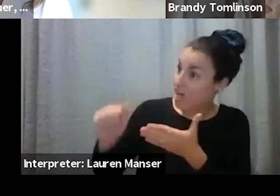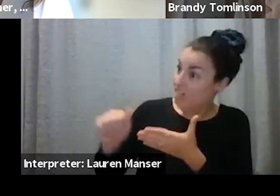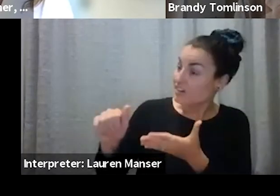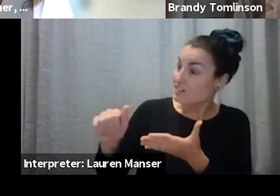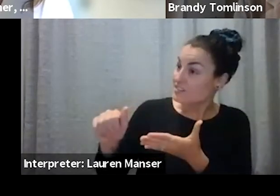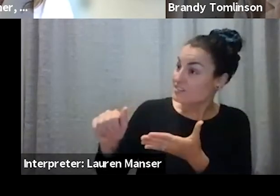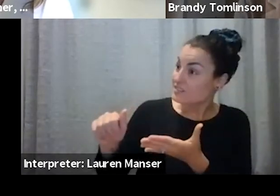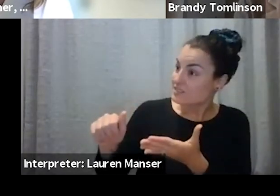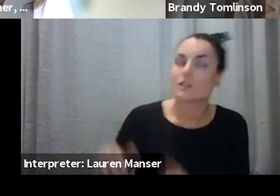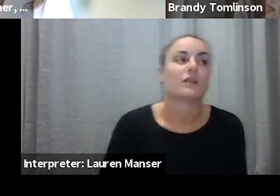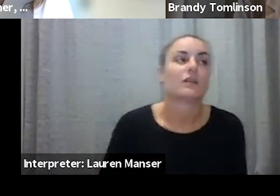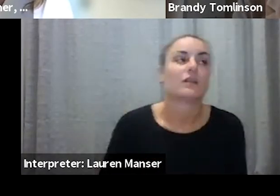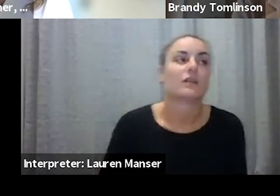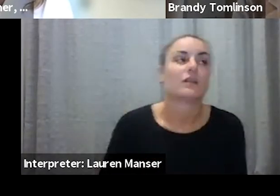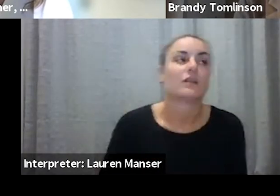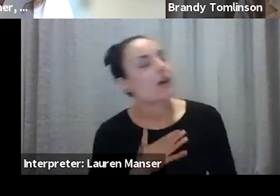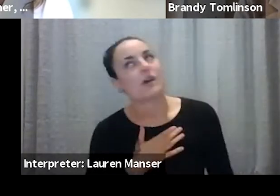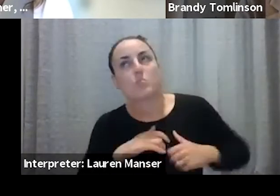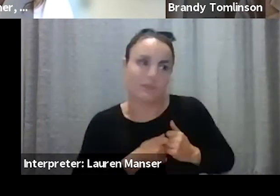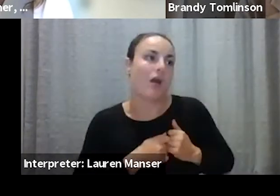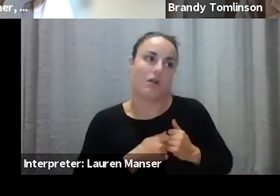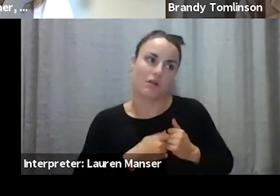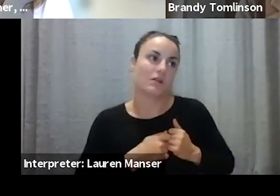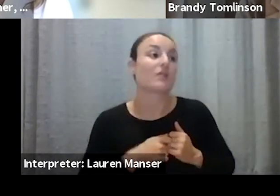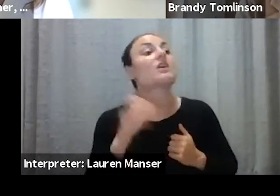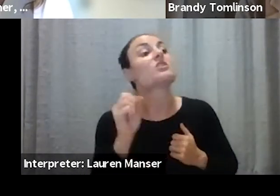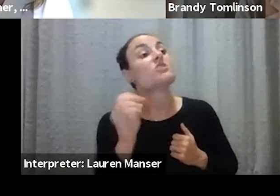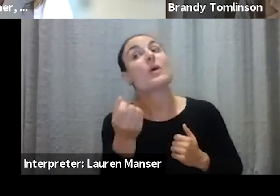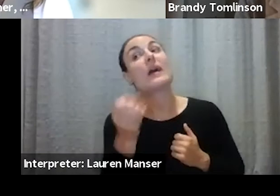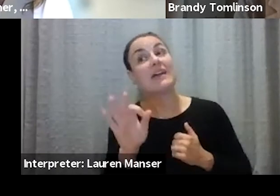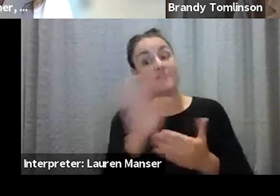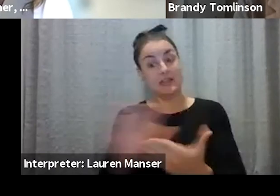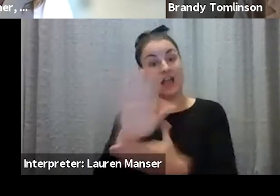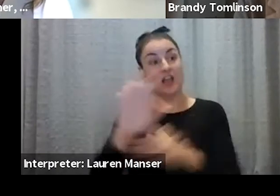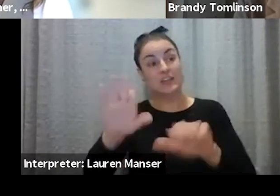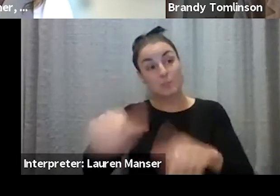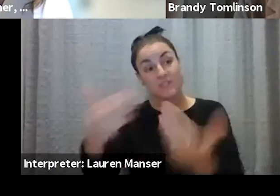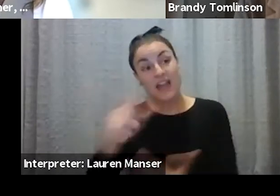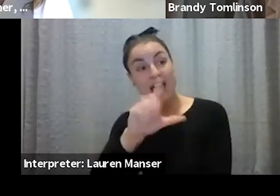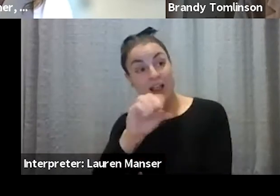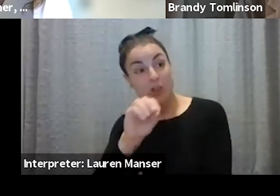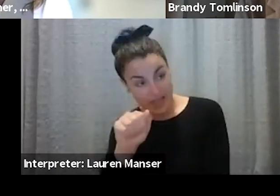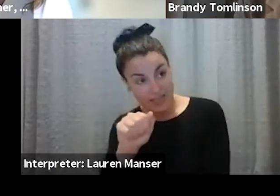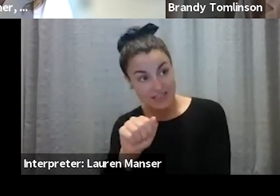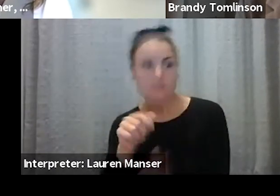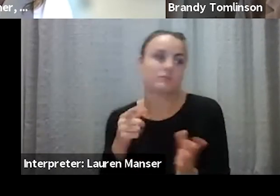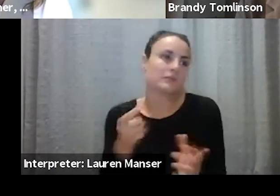If you could talk about getting a leave of absence with disabilities services, you'll be saving yourself a lot of grief